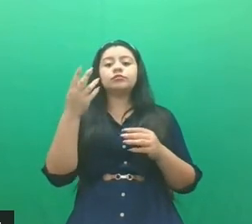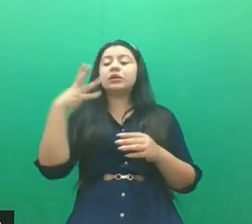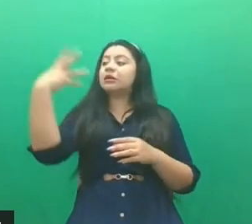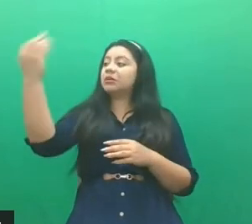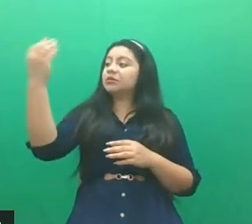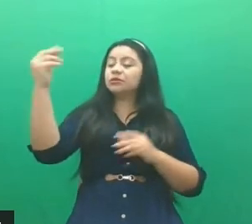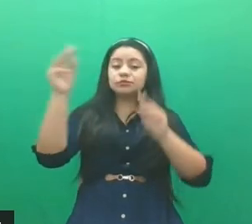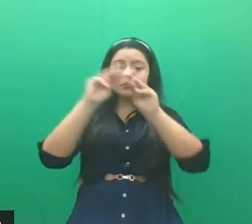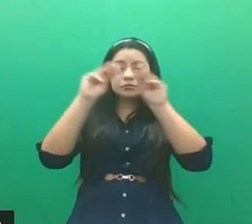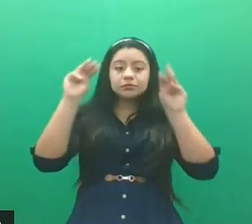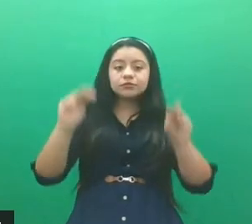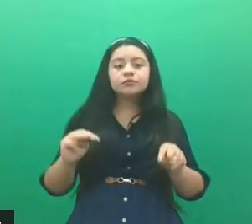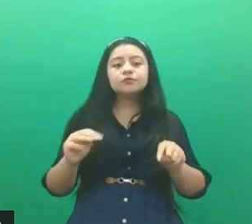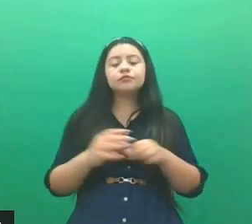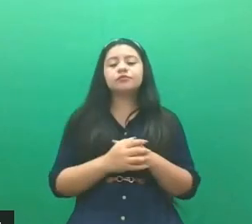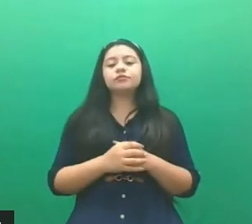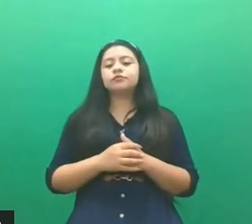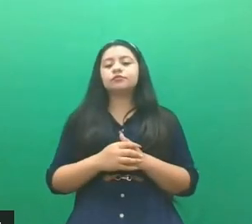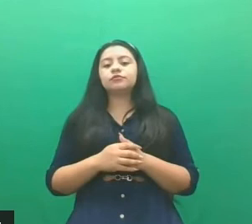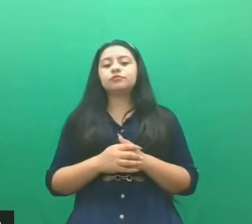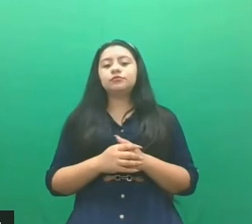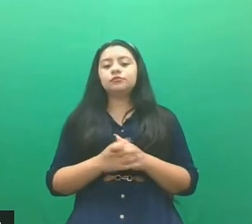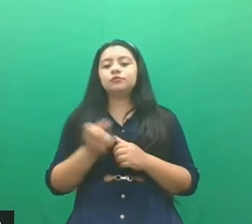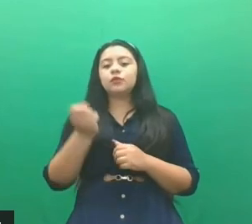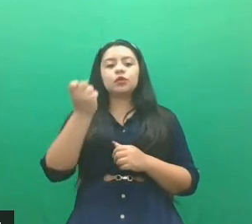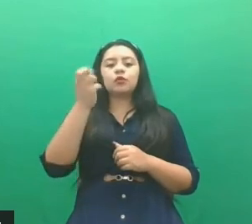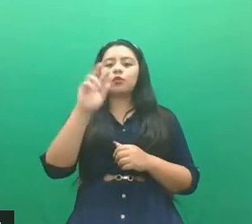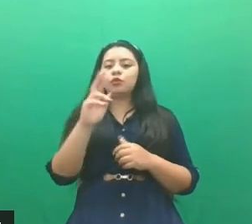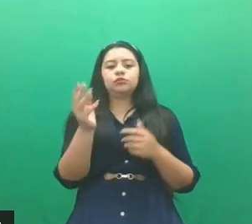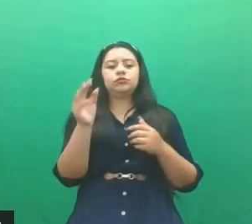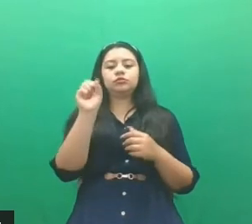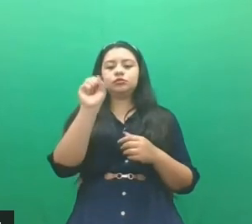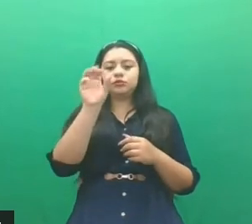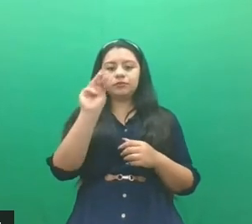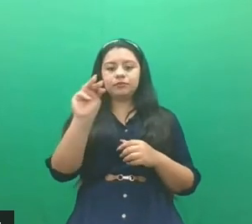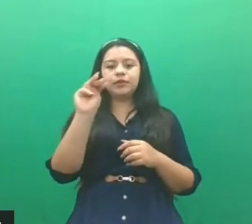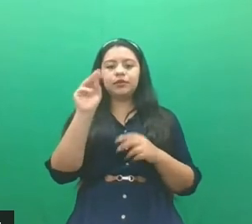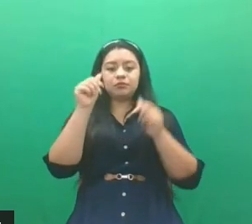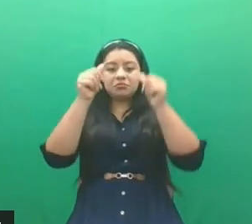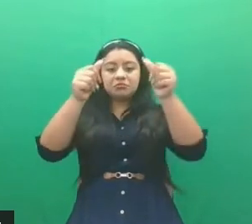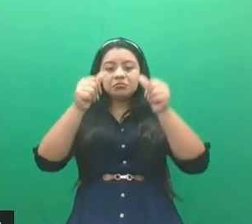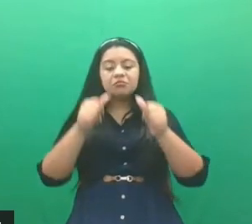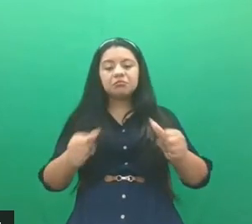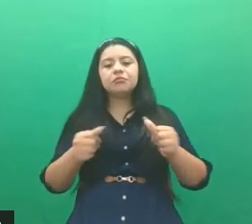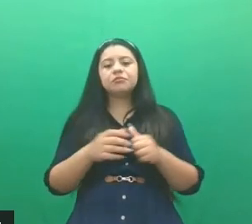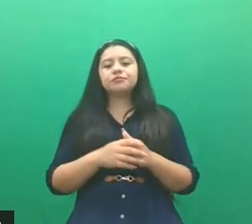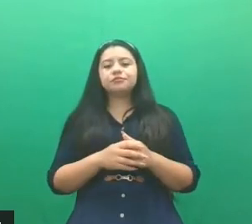was used in like social media posts. It was always that same asset, so we stored it once,